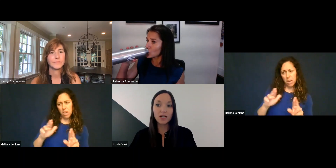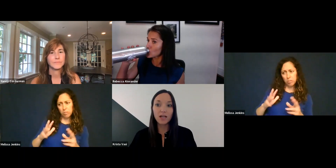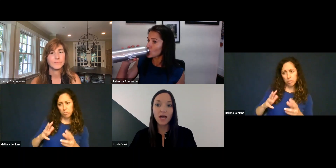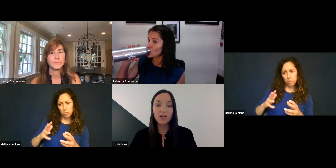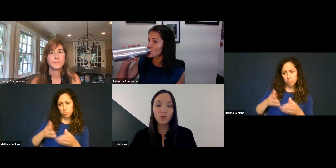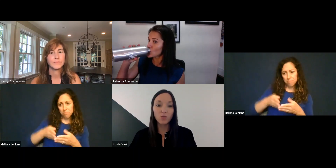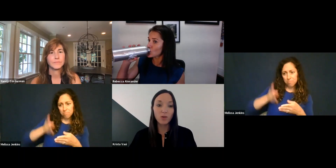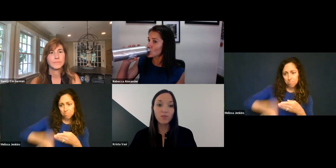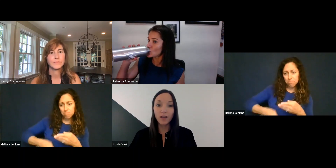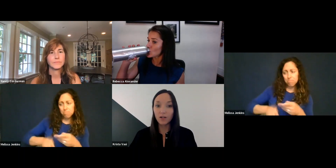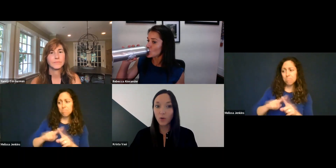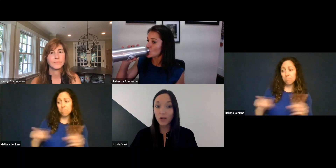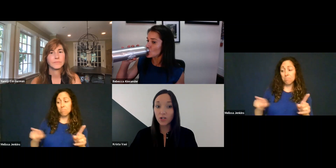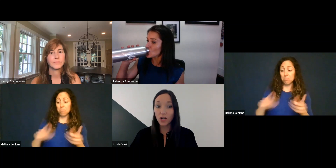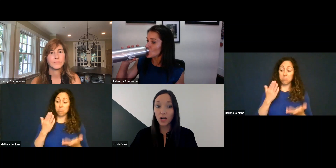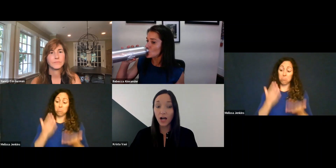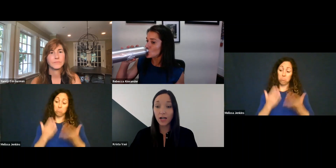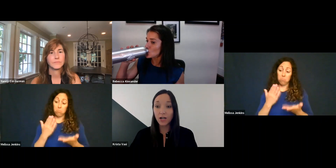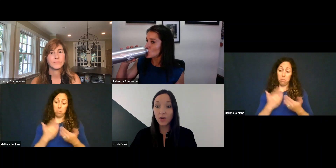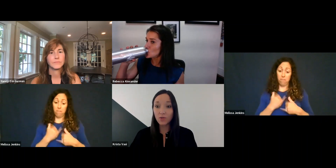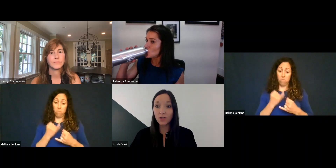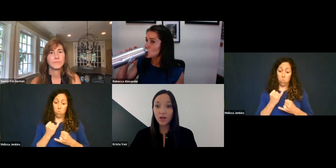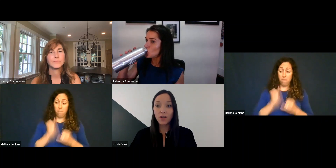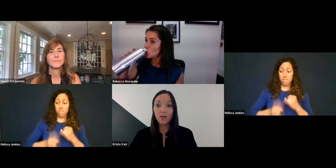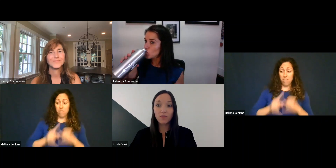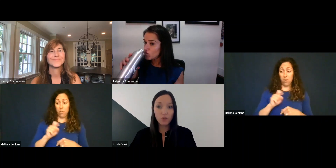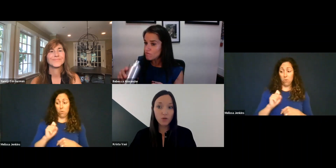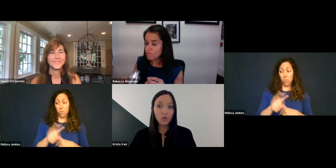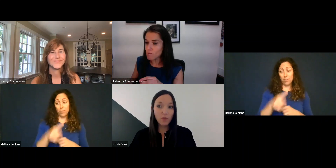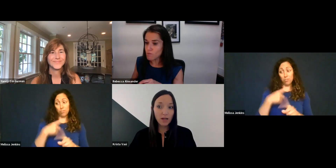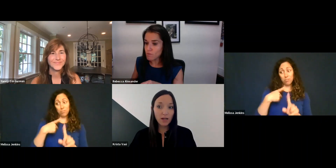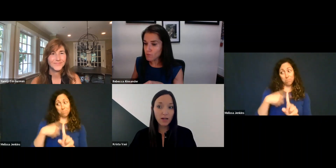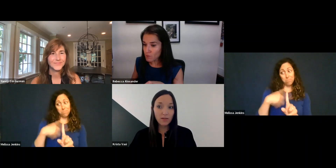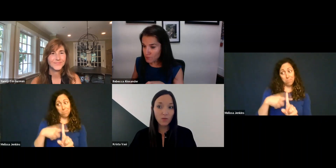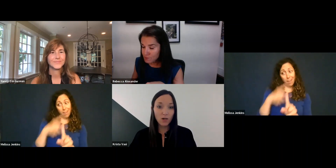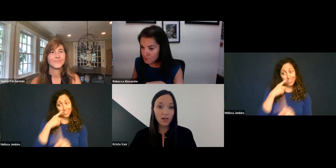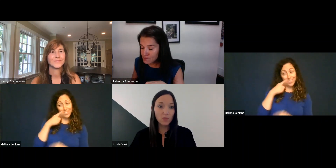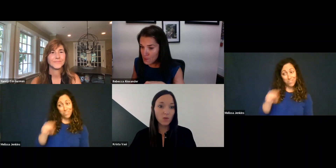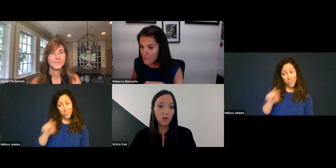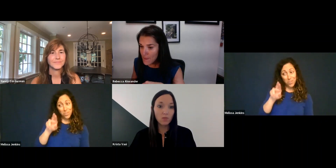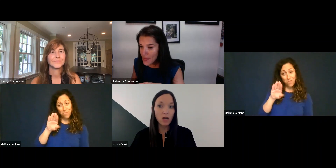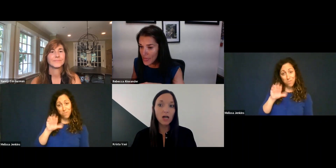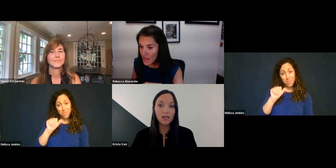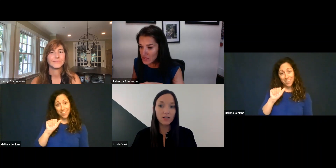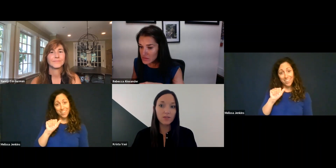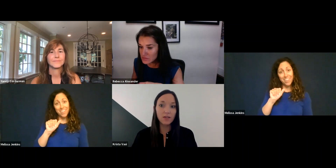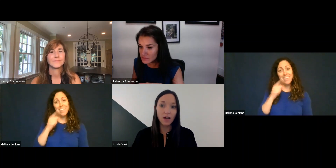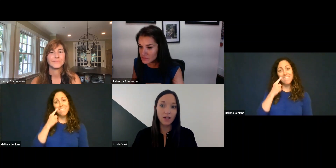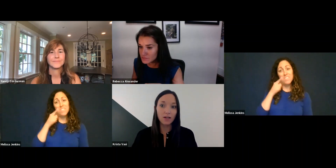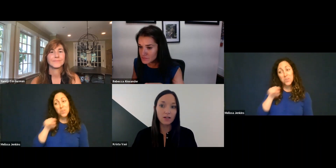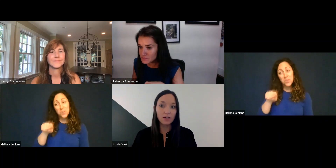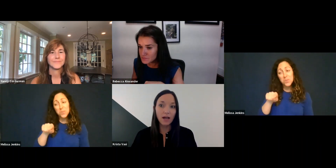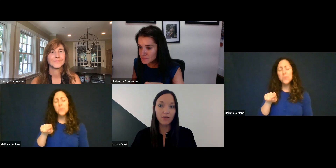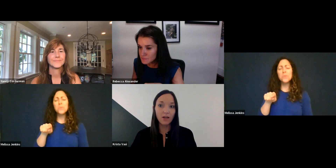to end with one final question on a high note for you, Rebecca. What has been one positive side to having